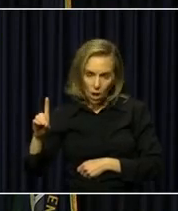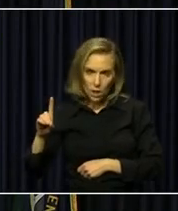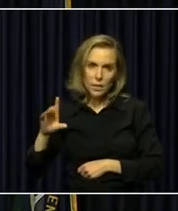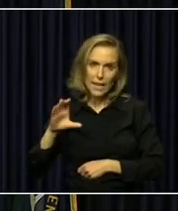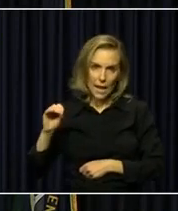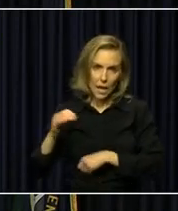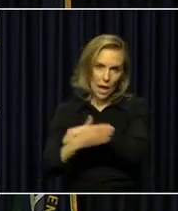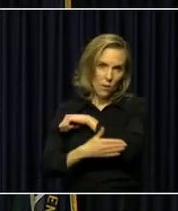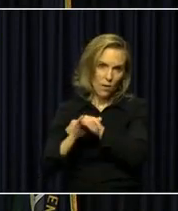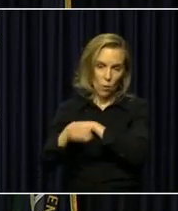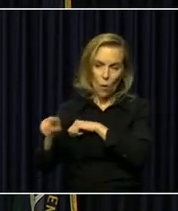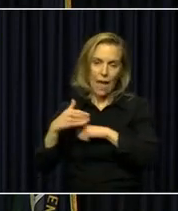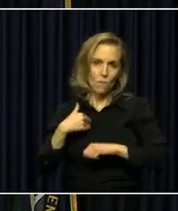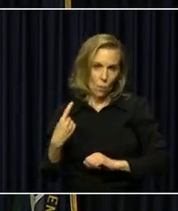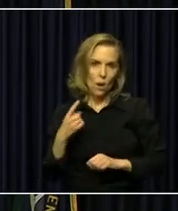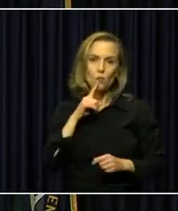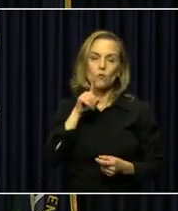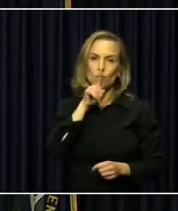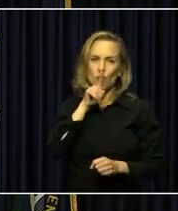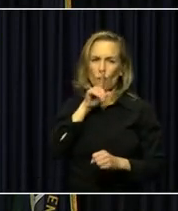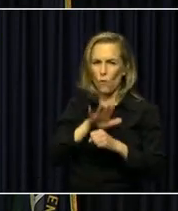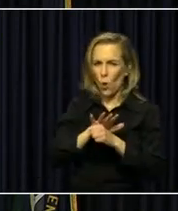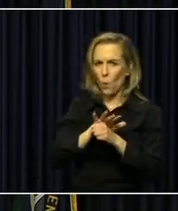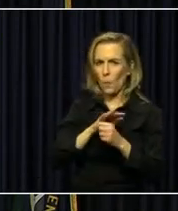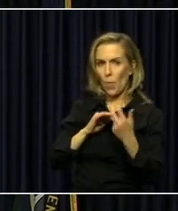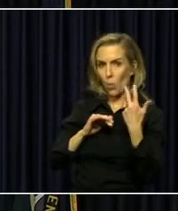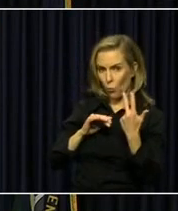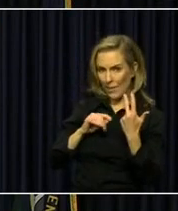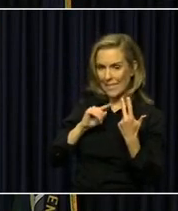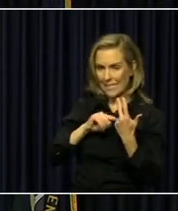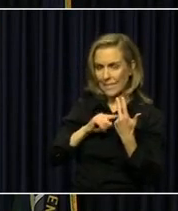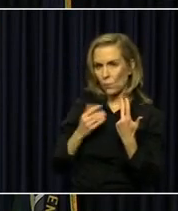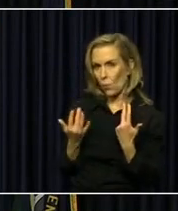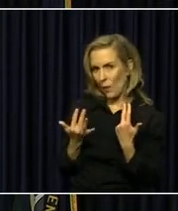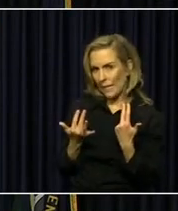3.43% ASIAN.